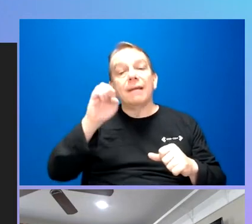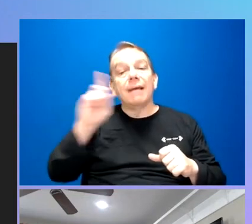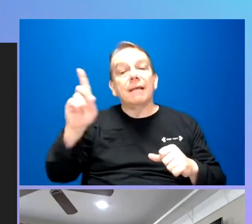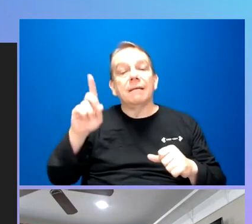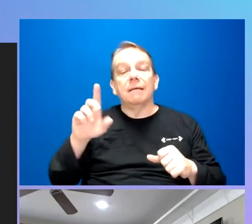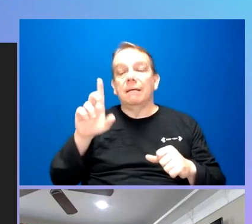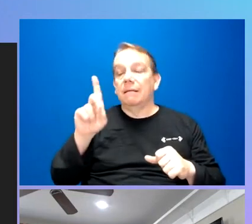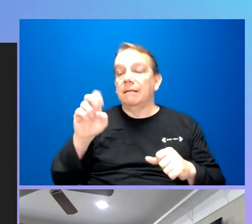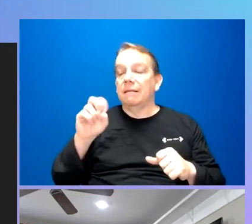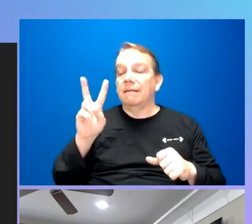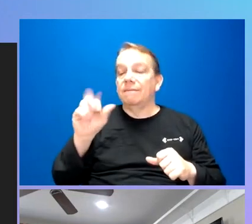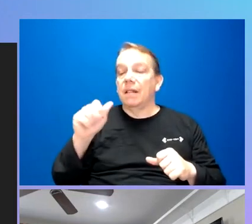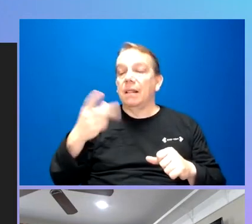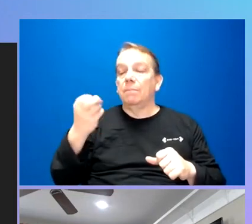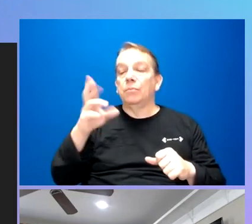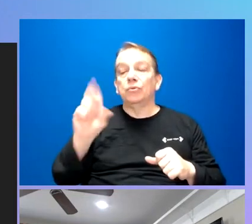be a gathering of all the designers. But it's a fairly